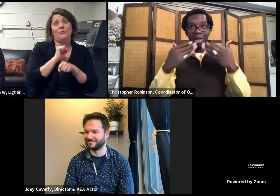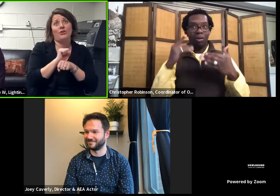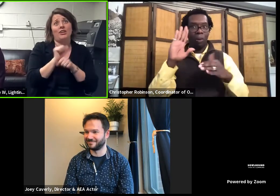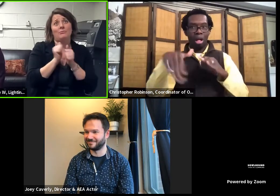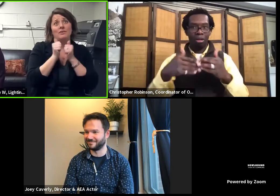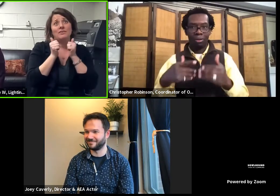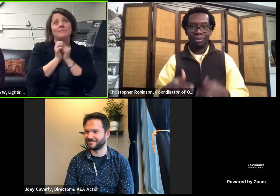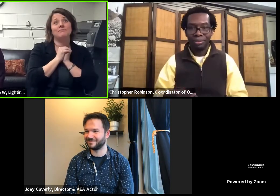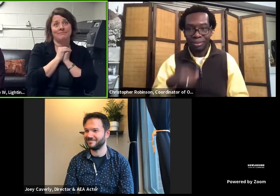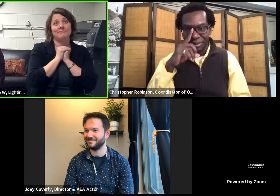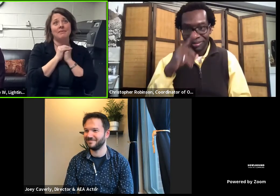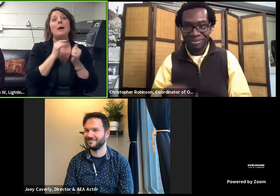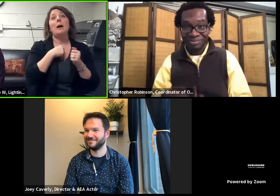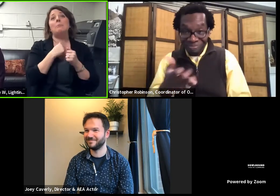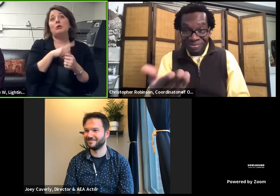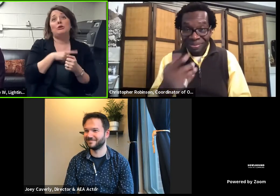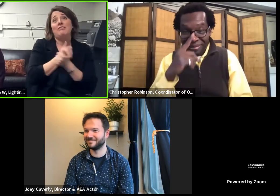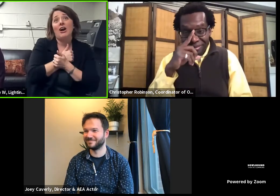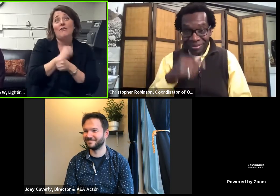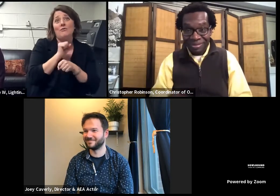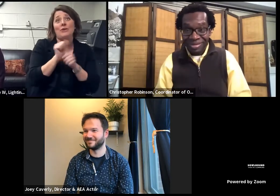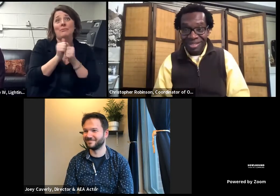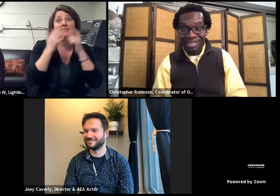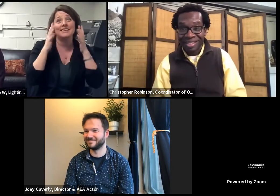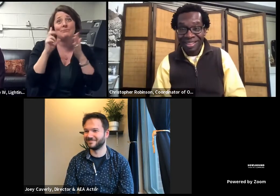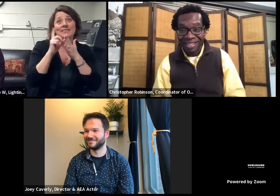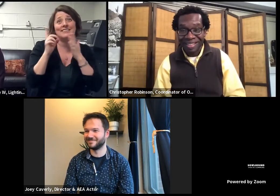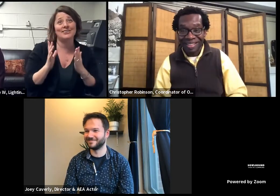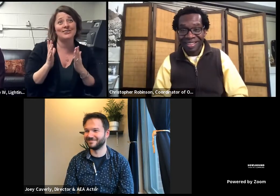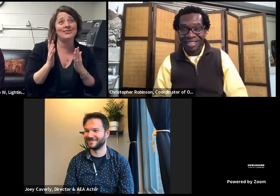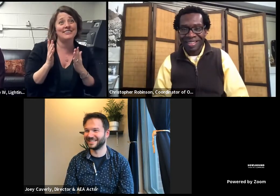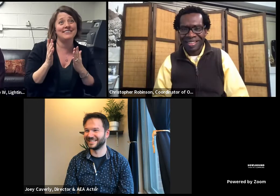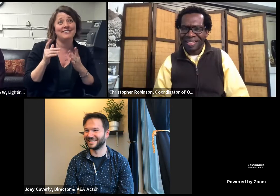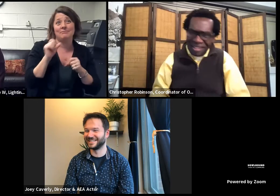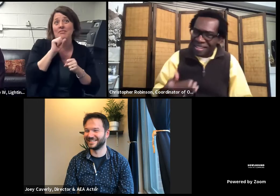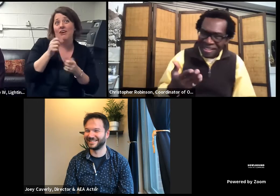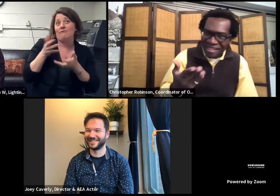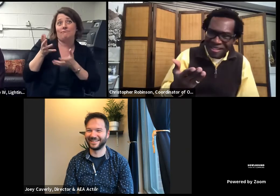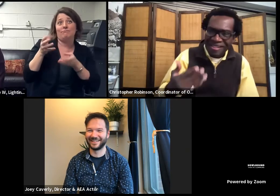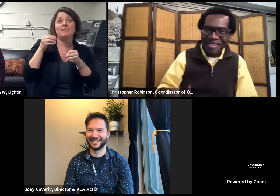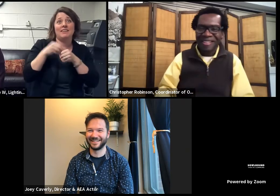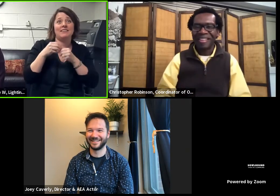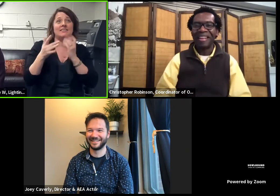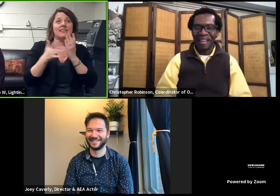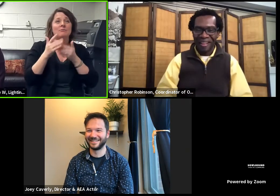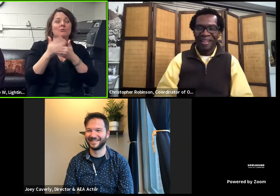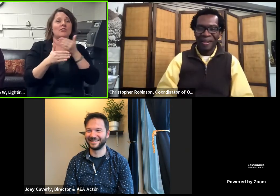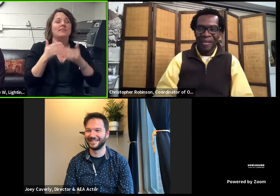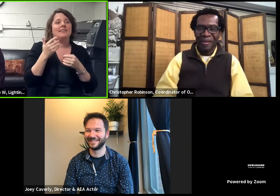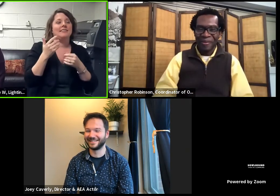And I personally love, oh-- No, go ahead. And I personally love working with sound designers. I really like that collaboration